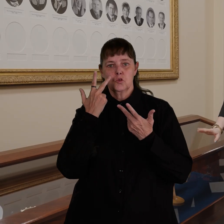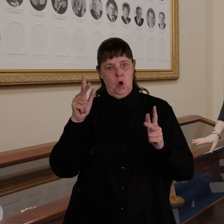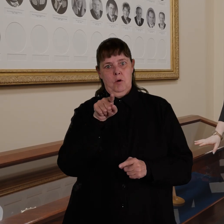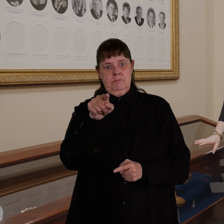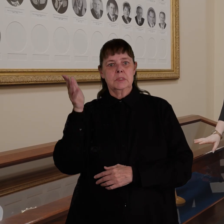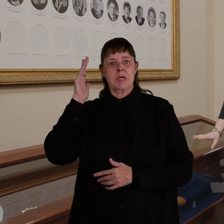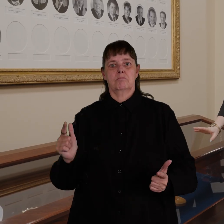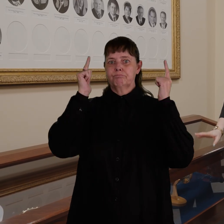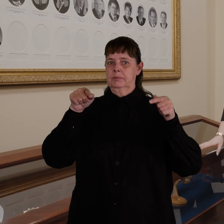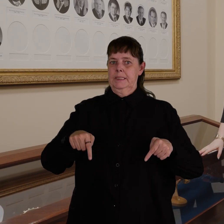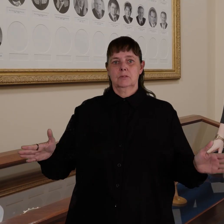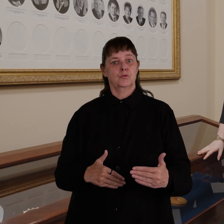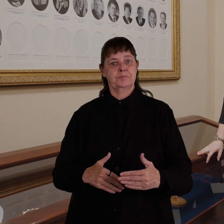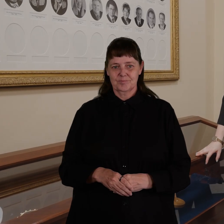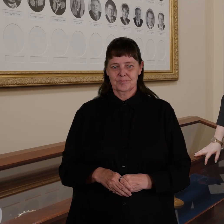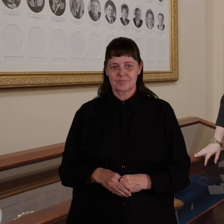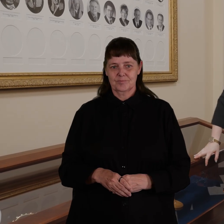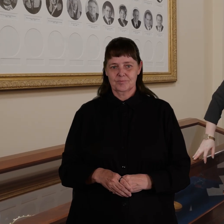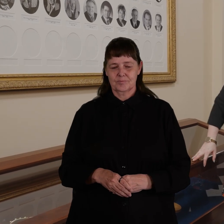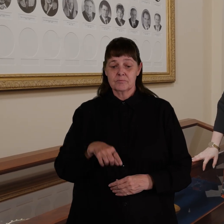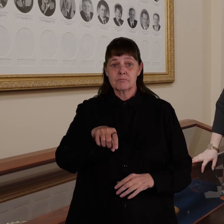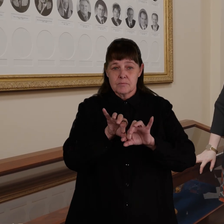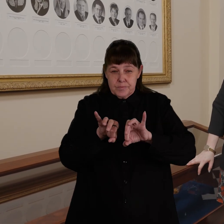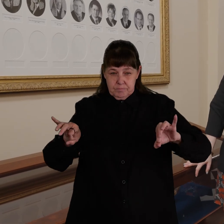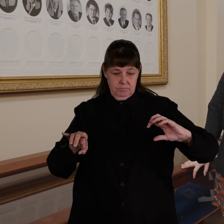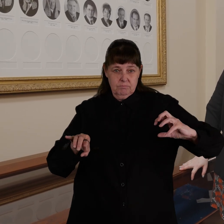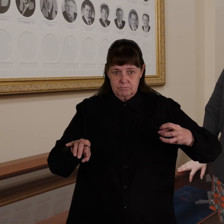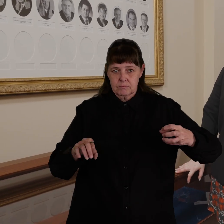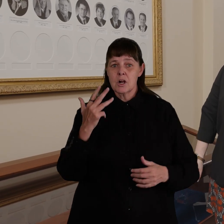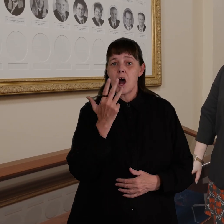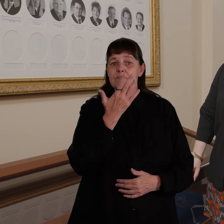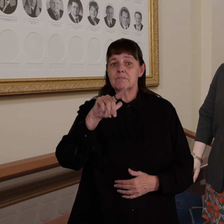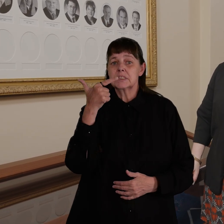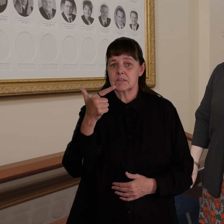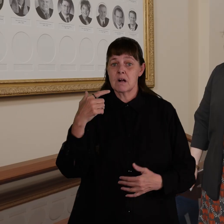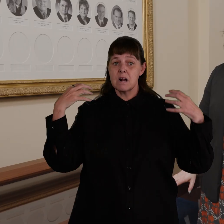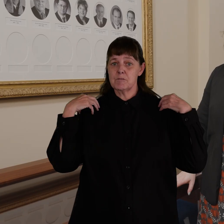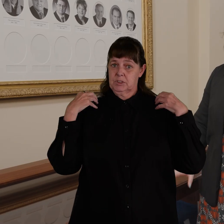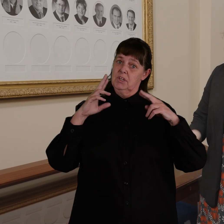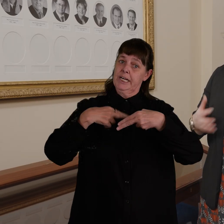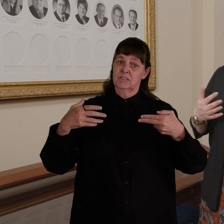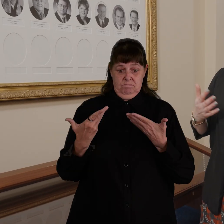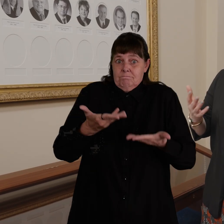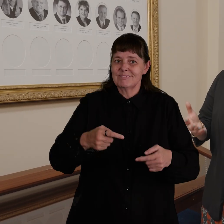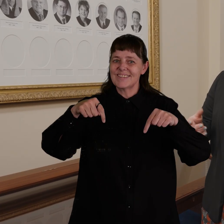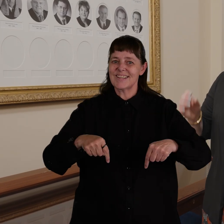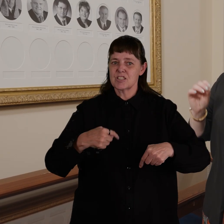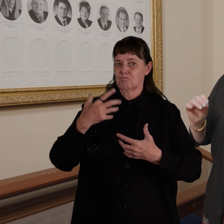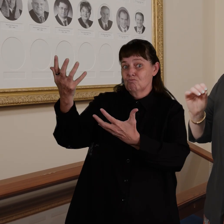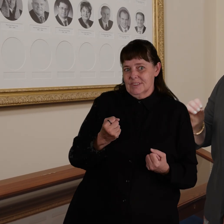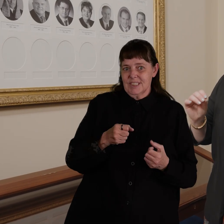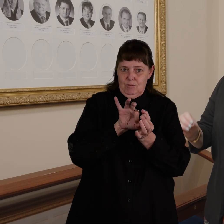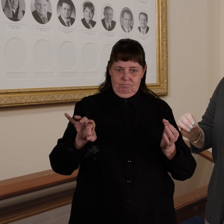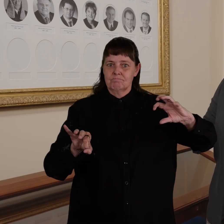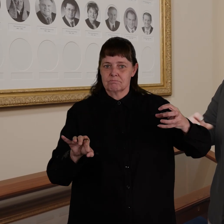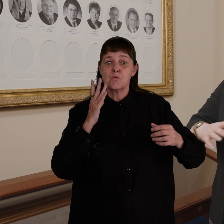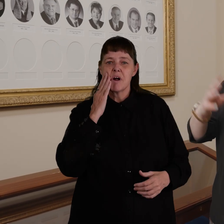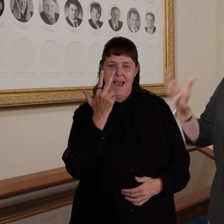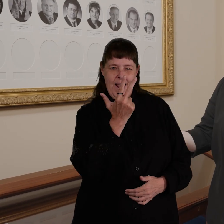The Mace was a gift from the government of the day in 1957. We got it to celebrate 100 years of our